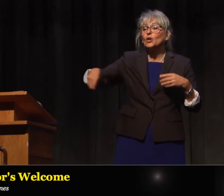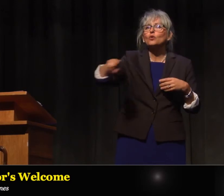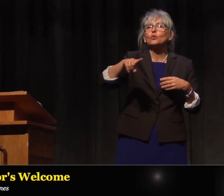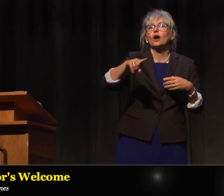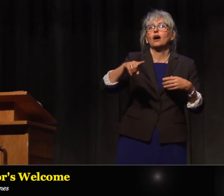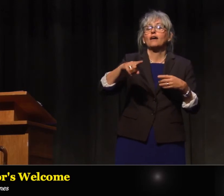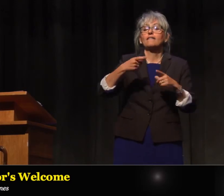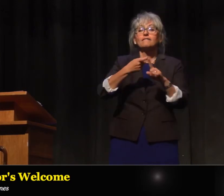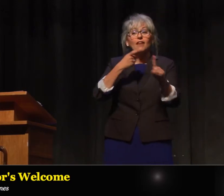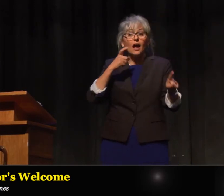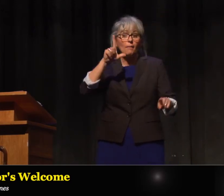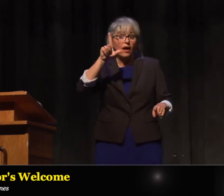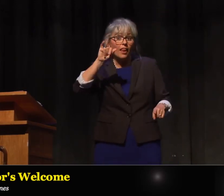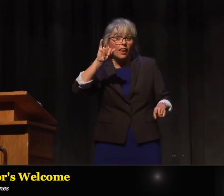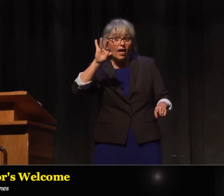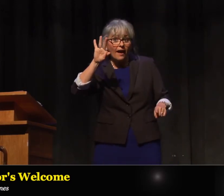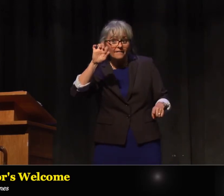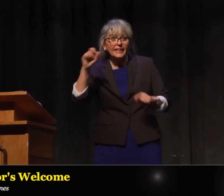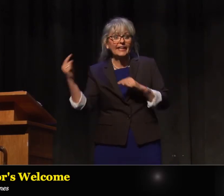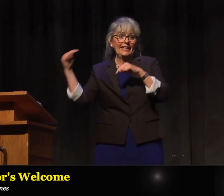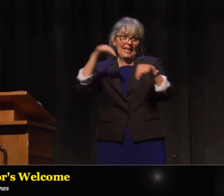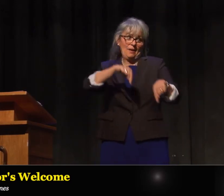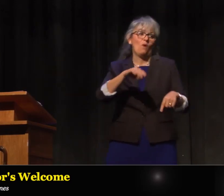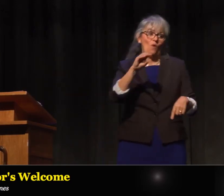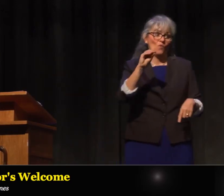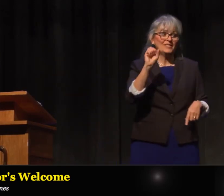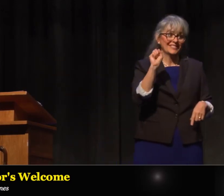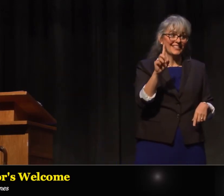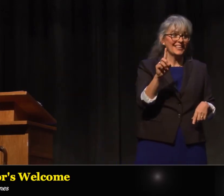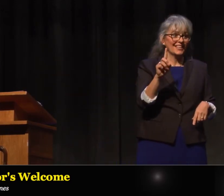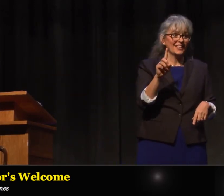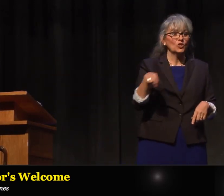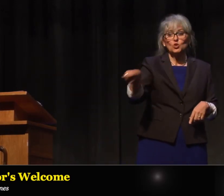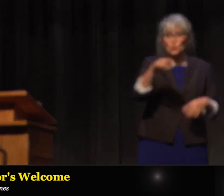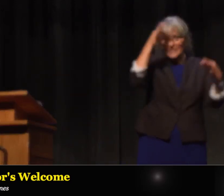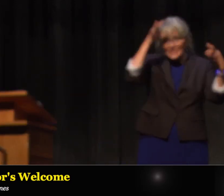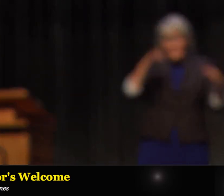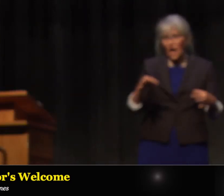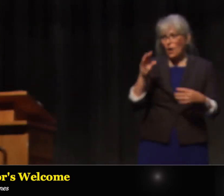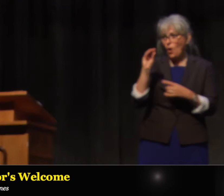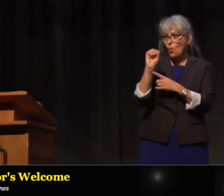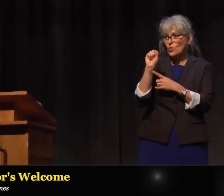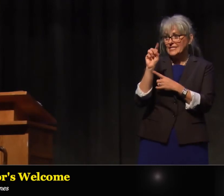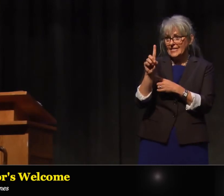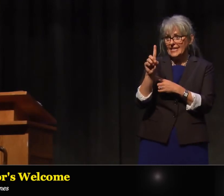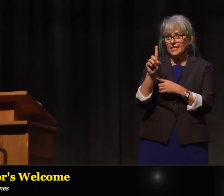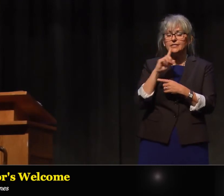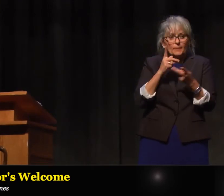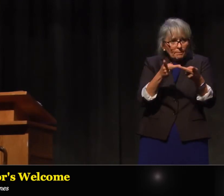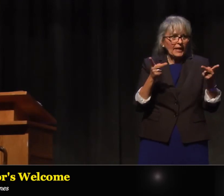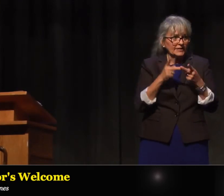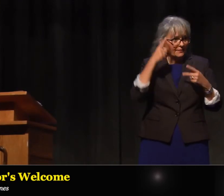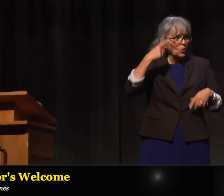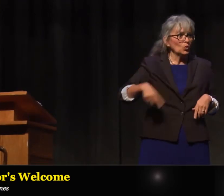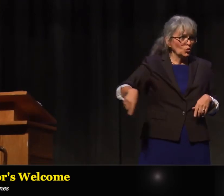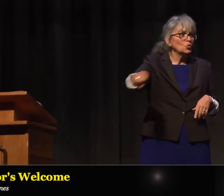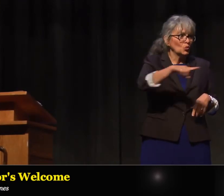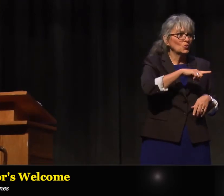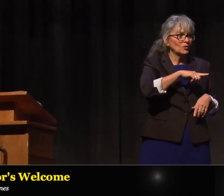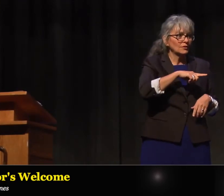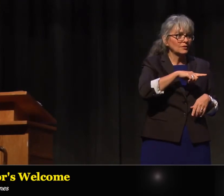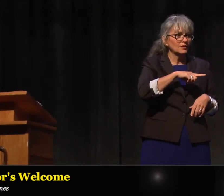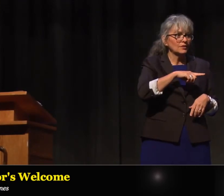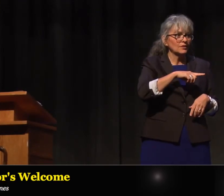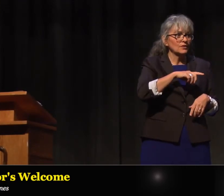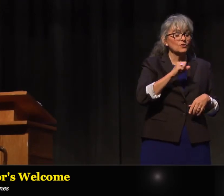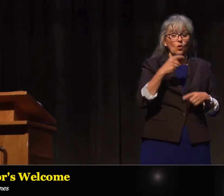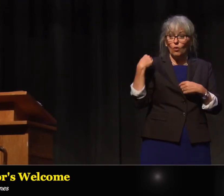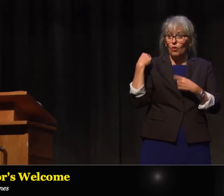Many of you came to LIFE at OSD and you decided OSD was the place for you.